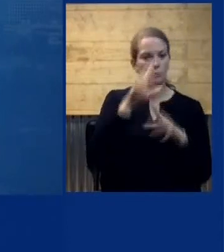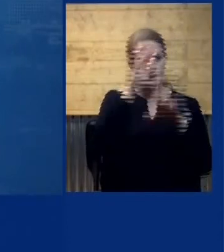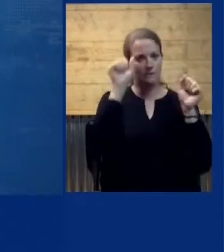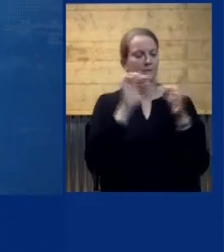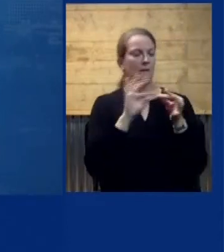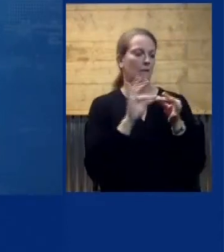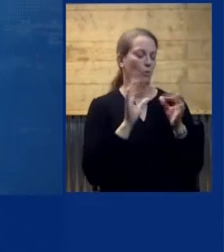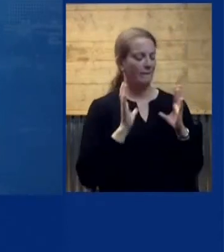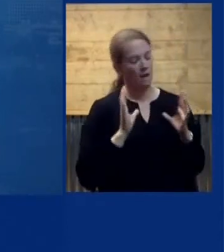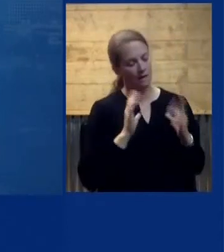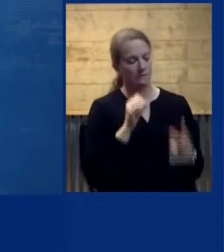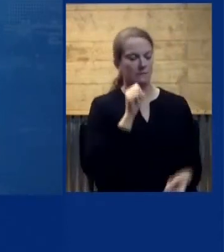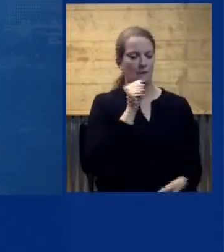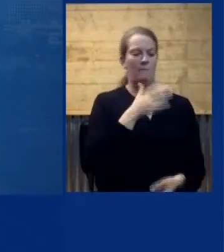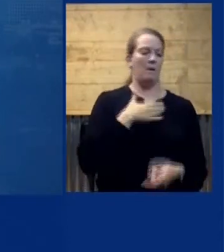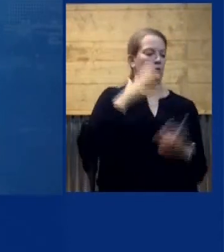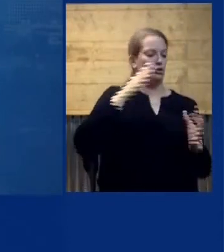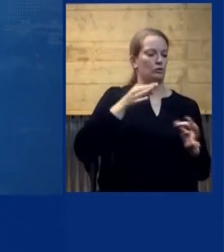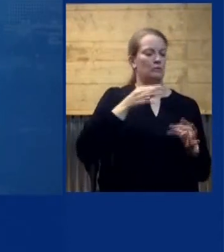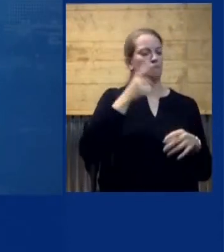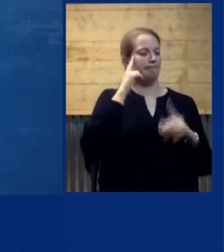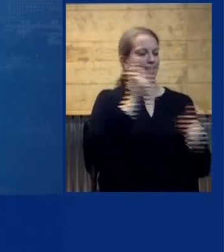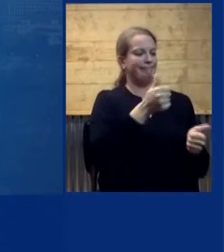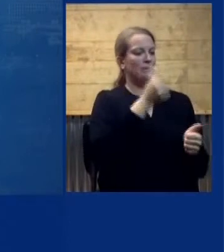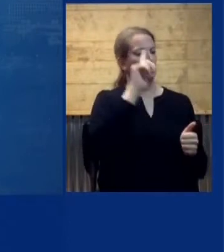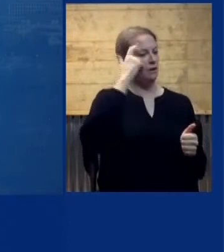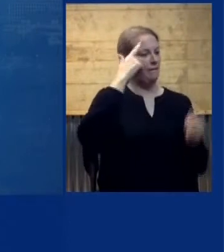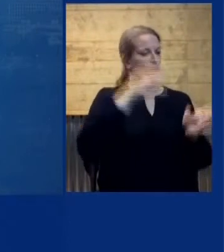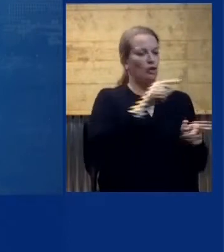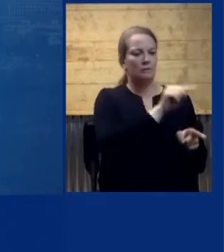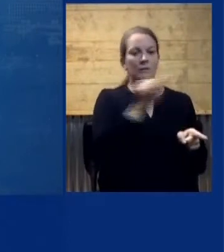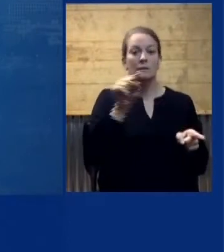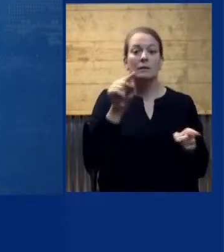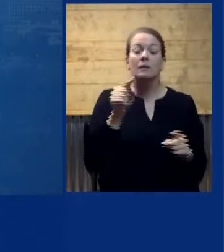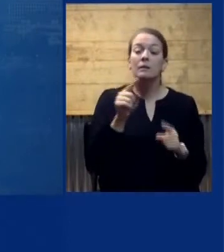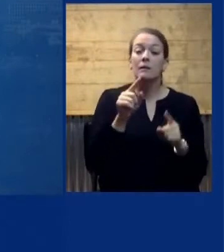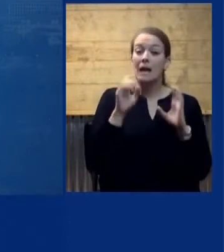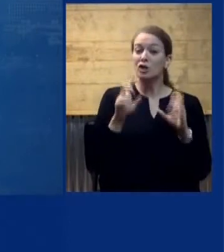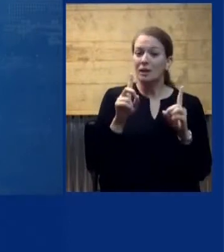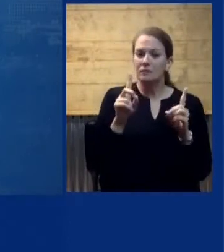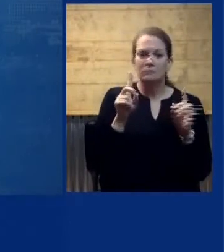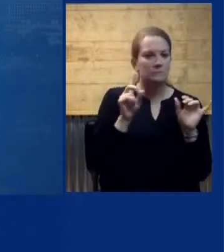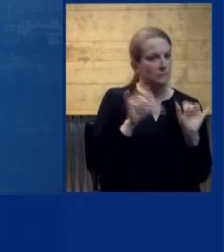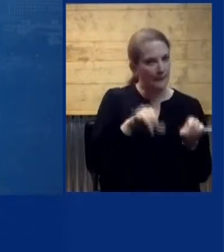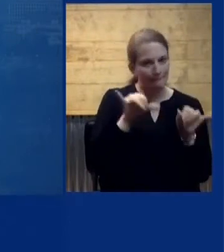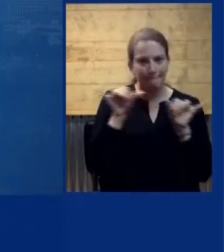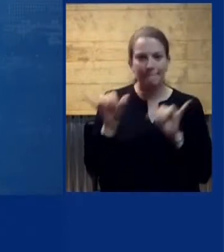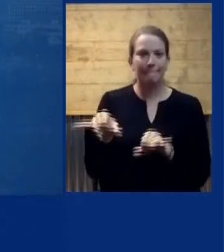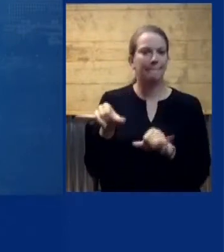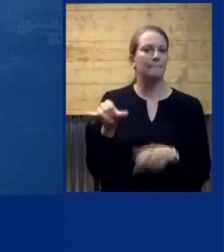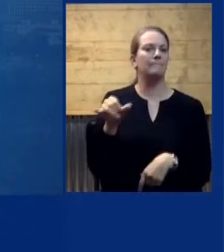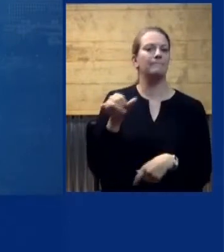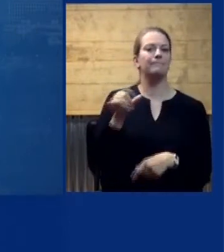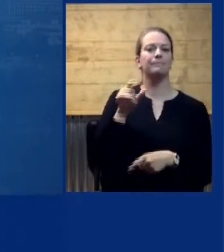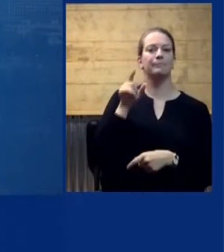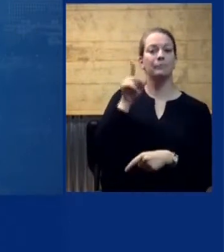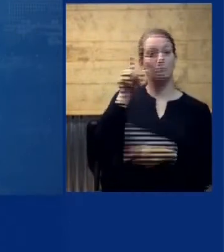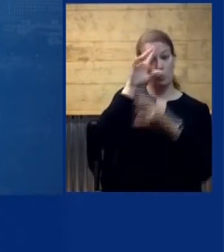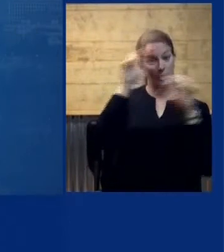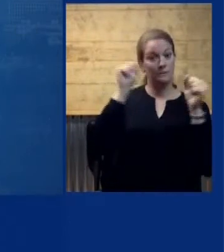SAYS. I MADE THAT POINT AND THE PRESIDENT SAID OKAY, IT IS NOT